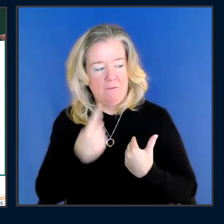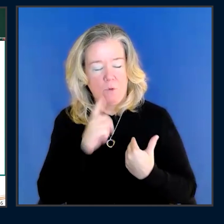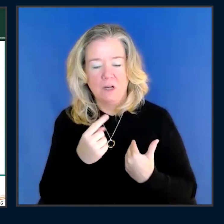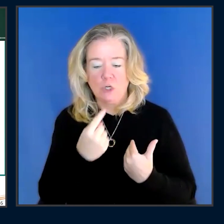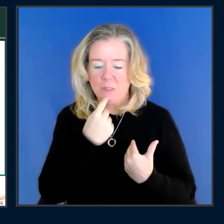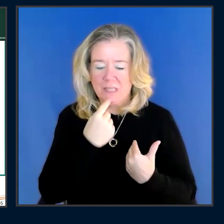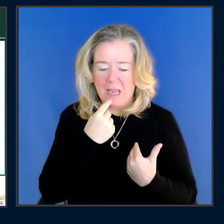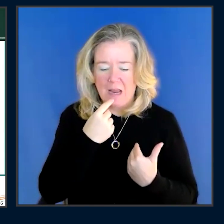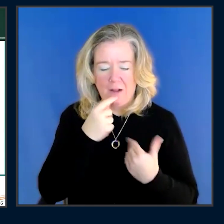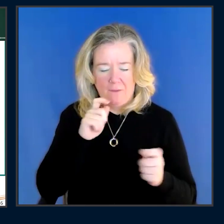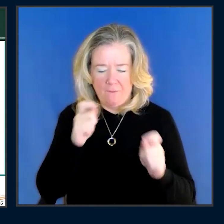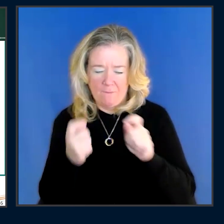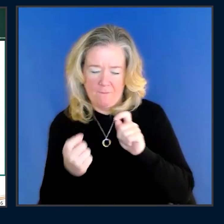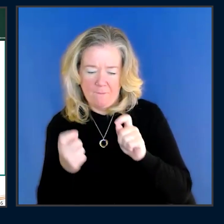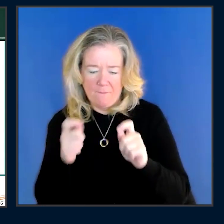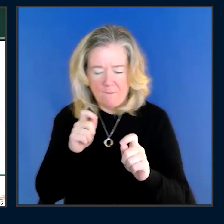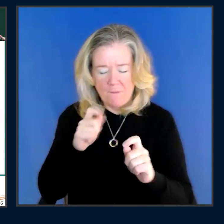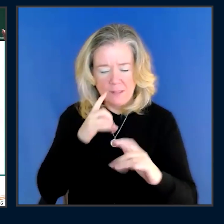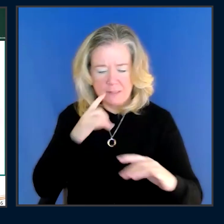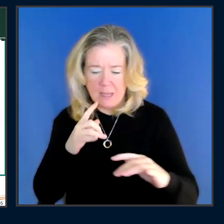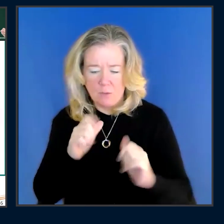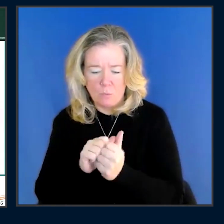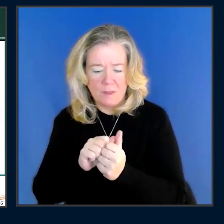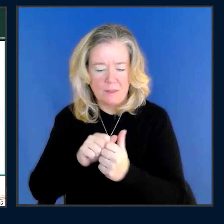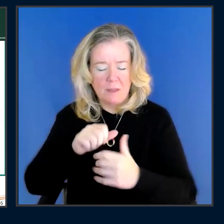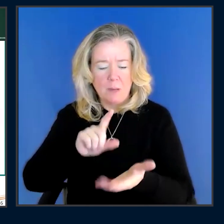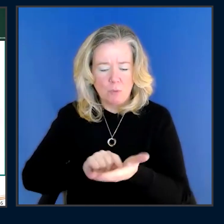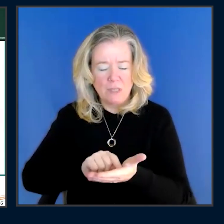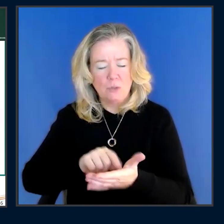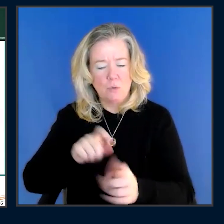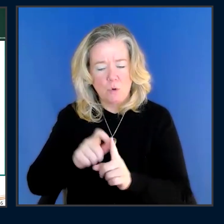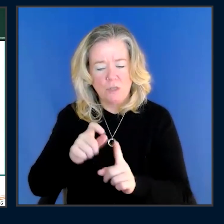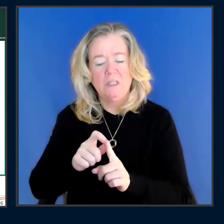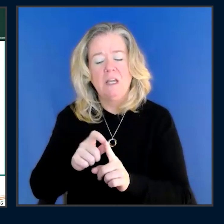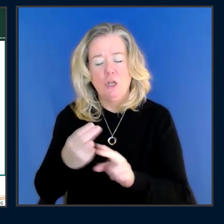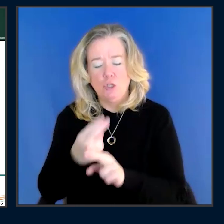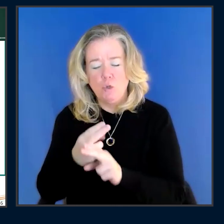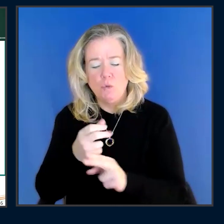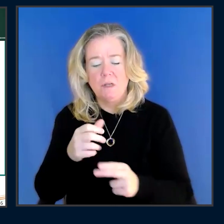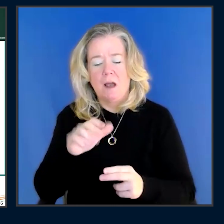and manipulate sounds in print, attach a letter onto those sounds is the phonics.